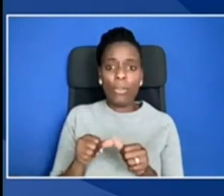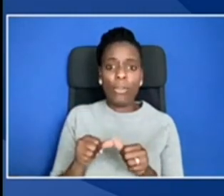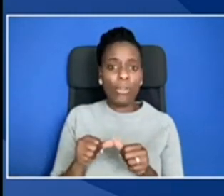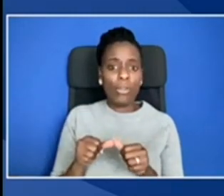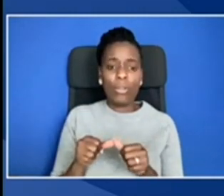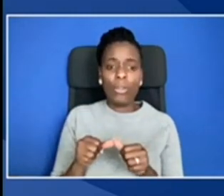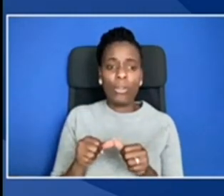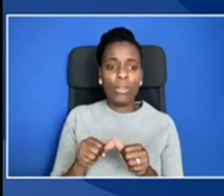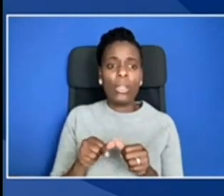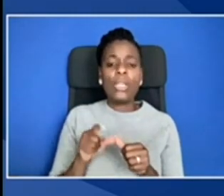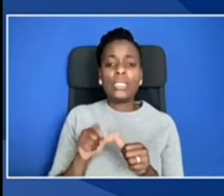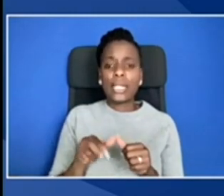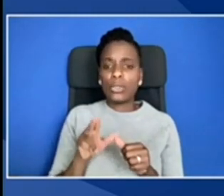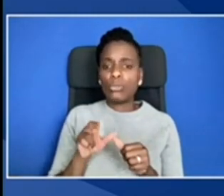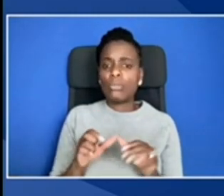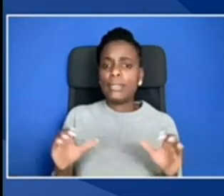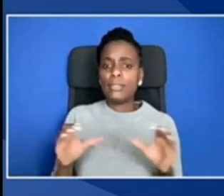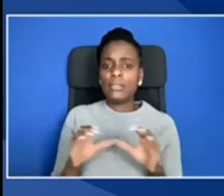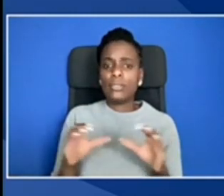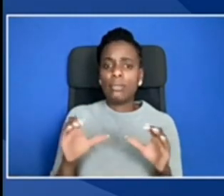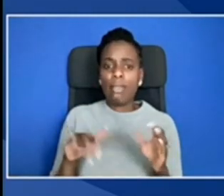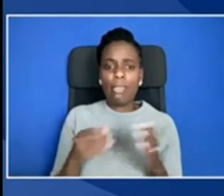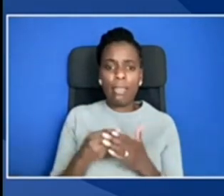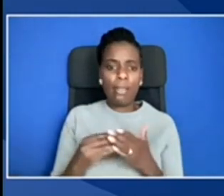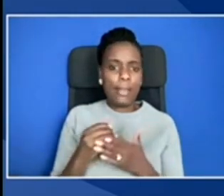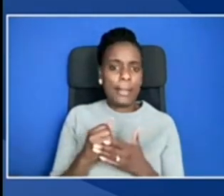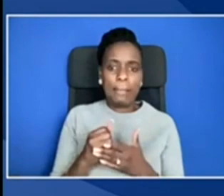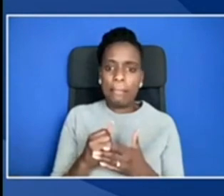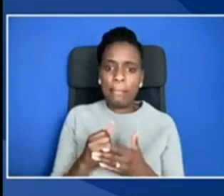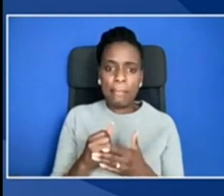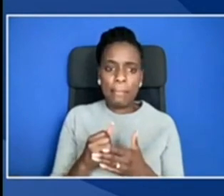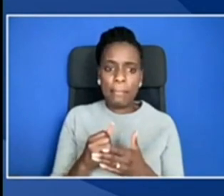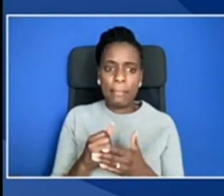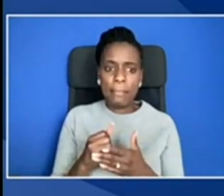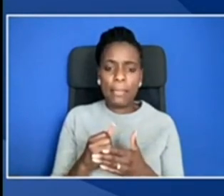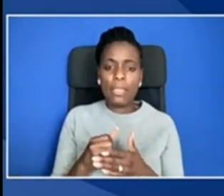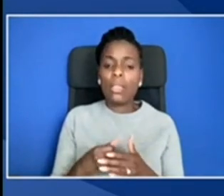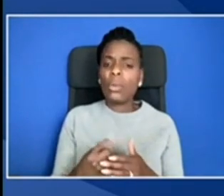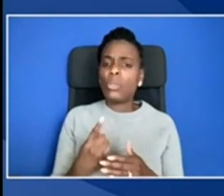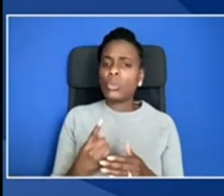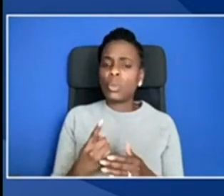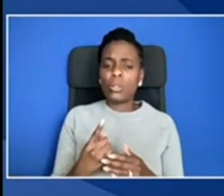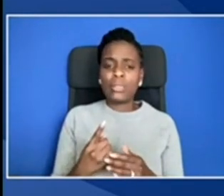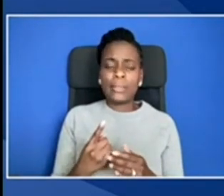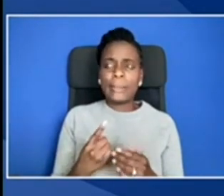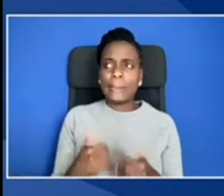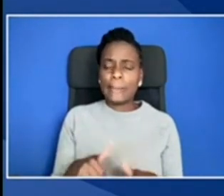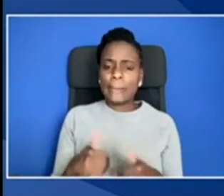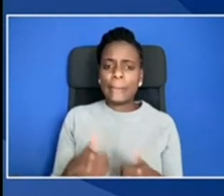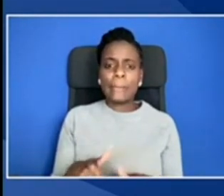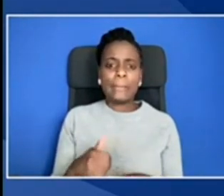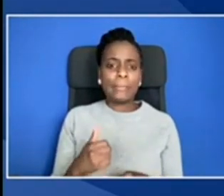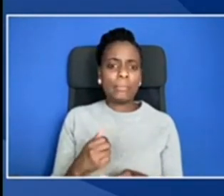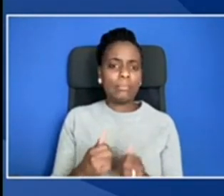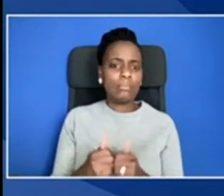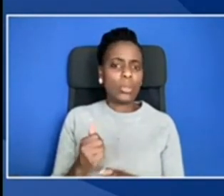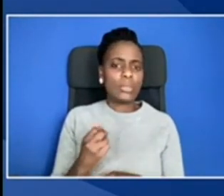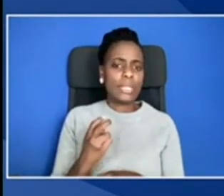recertify her income. It was just one of the most difficult borrower situations I've ever worked on